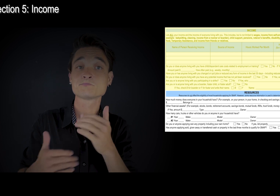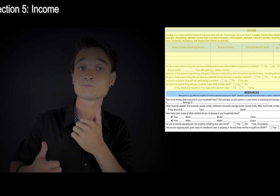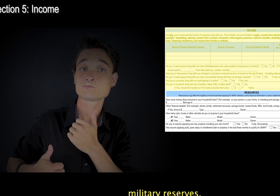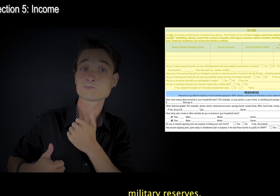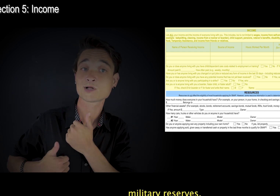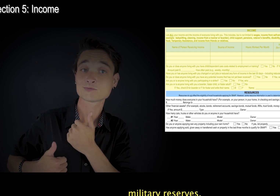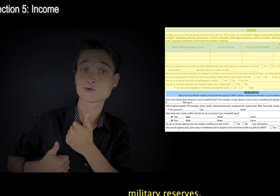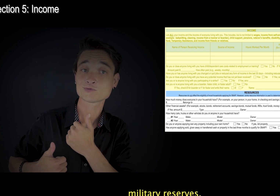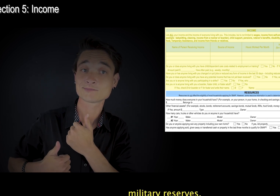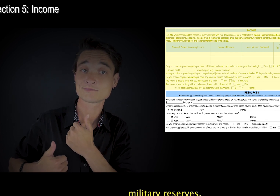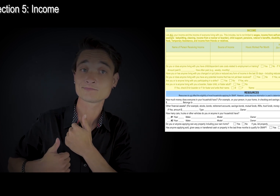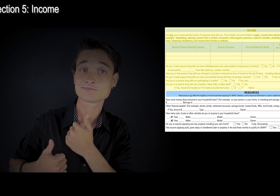military reserves,